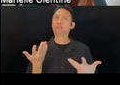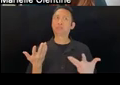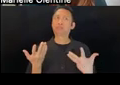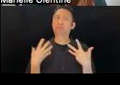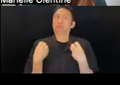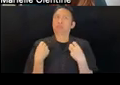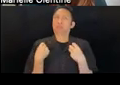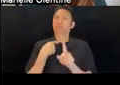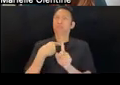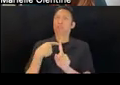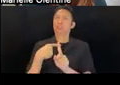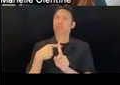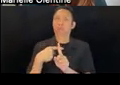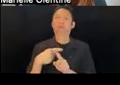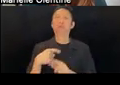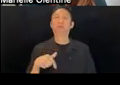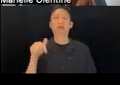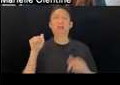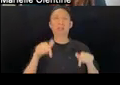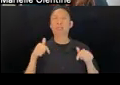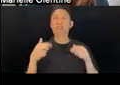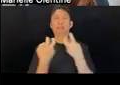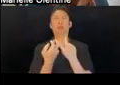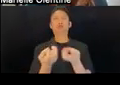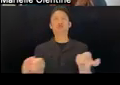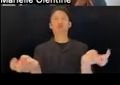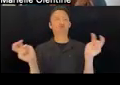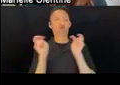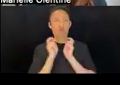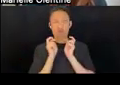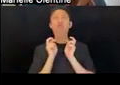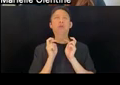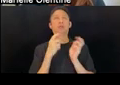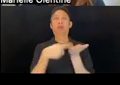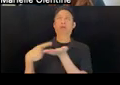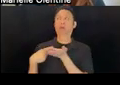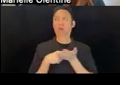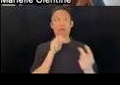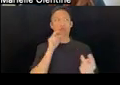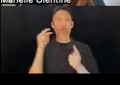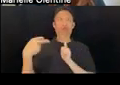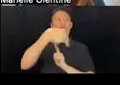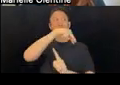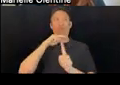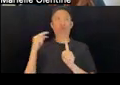about these projects, and share any of the learnings that might be helpful.